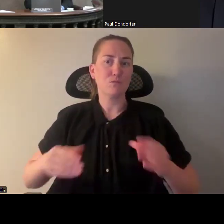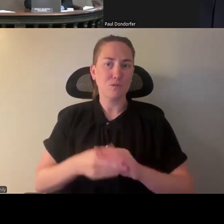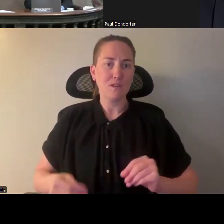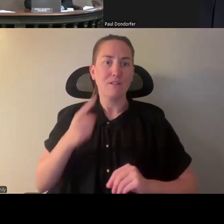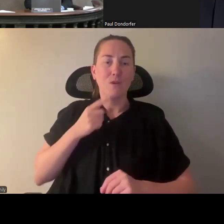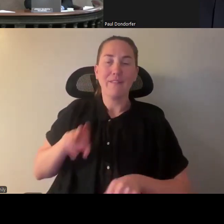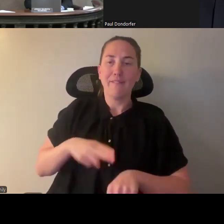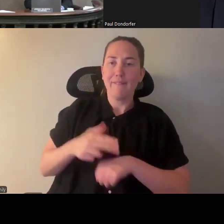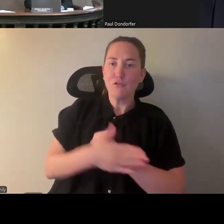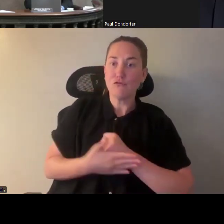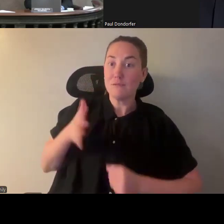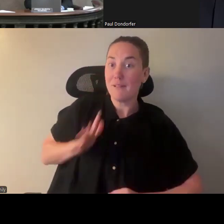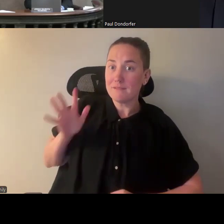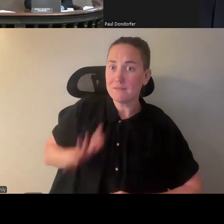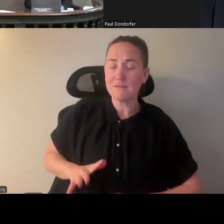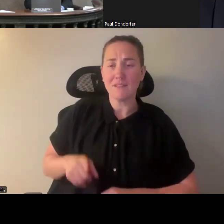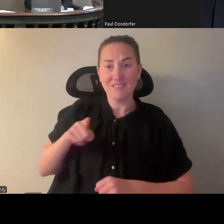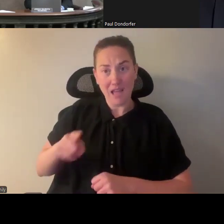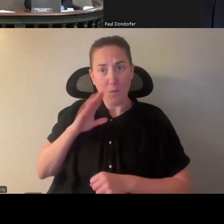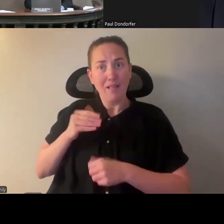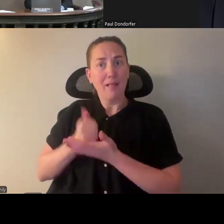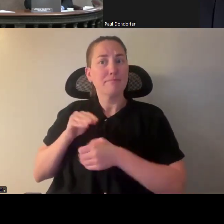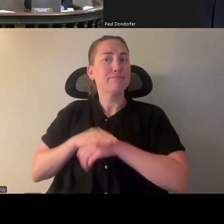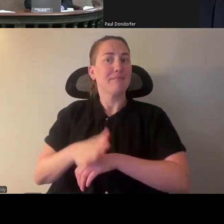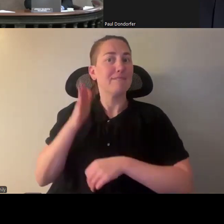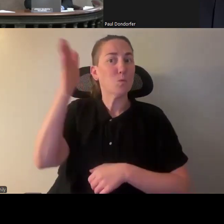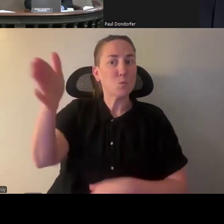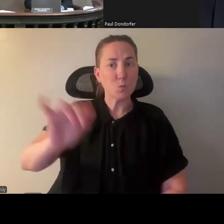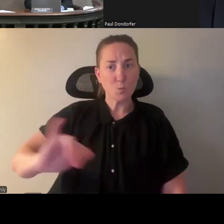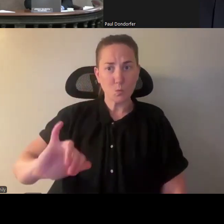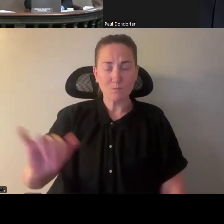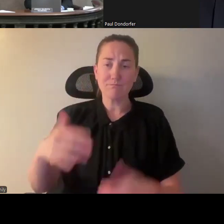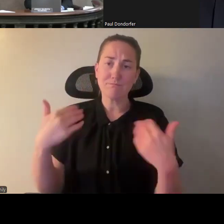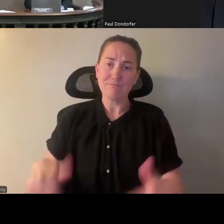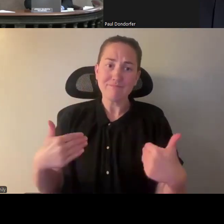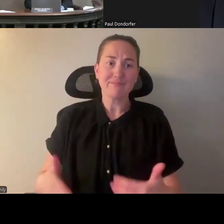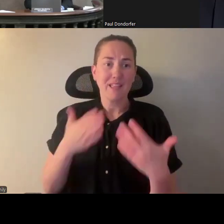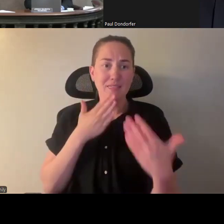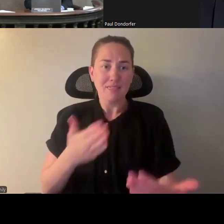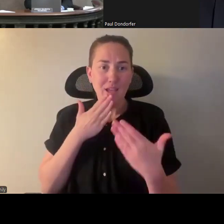and using that truth to inform our future I truly thank all of my Cal legislature and the